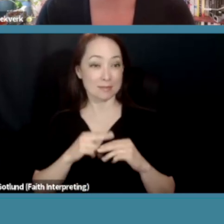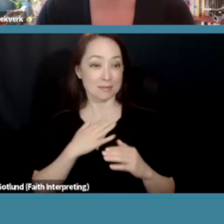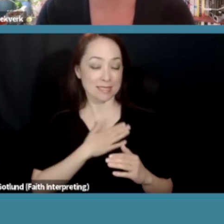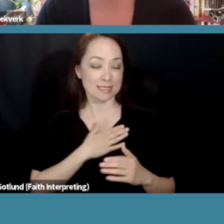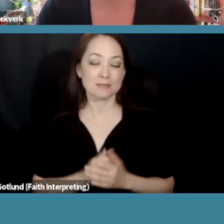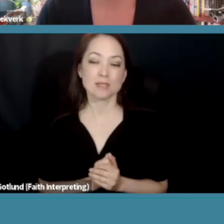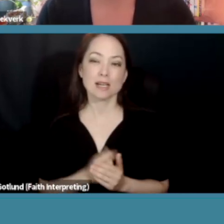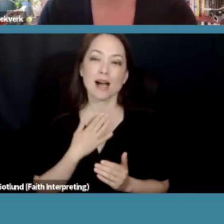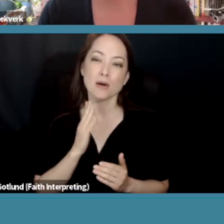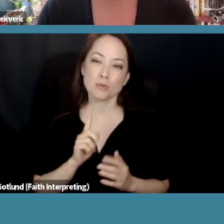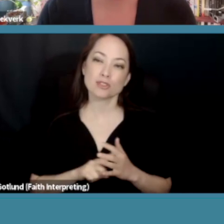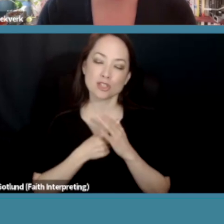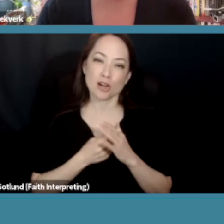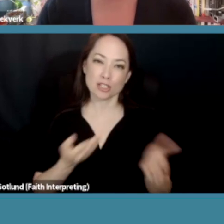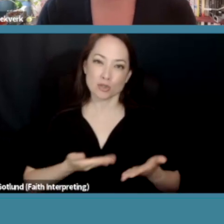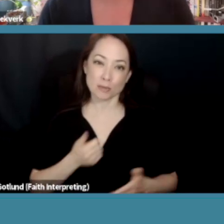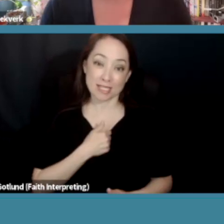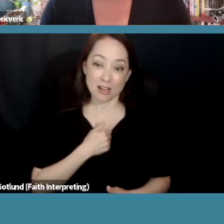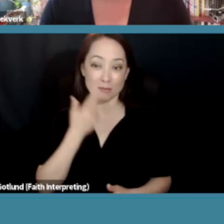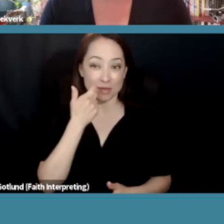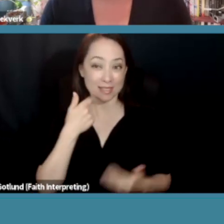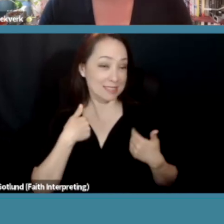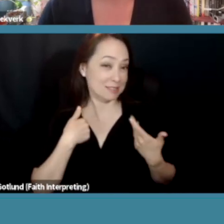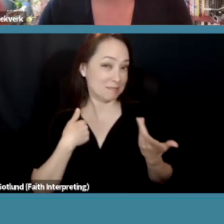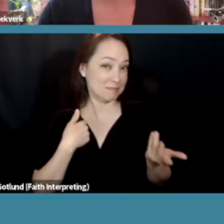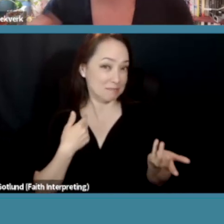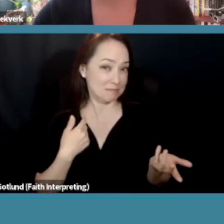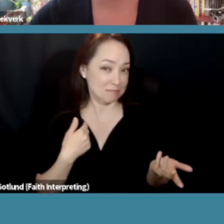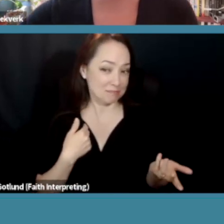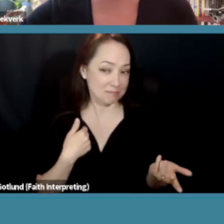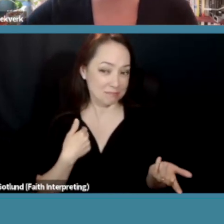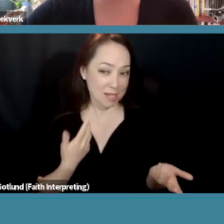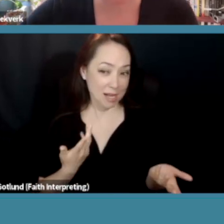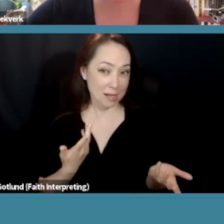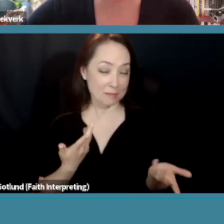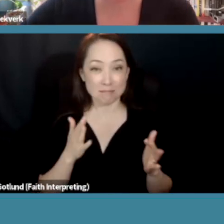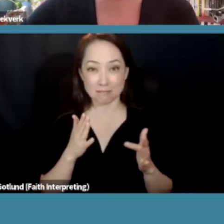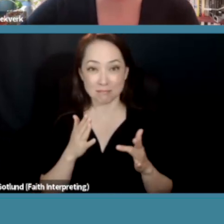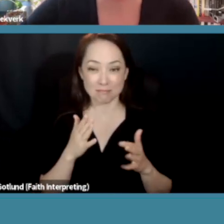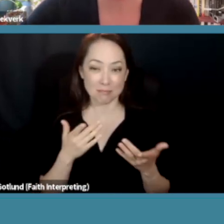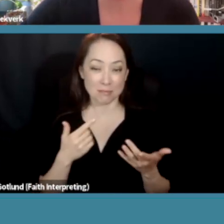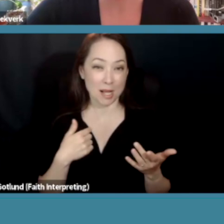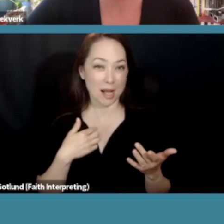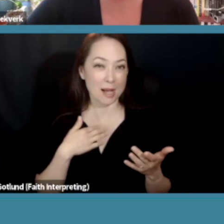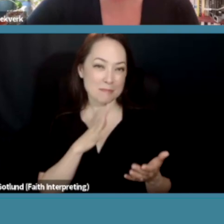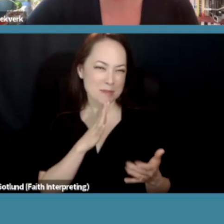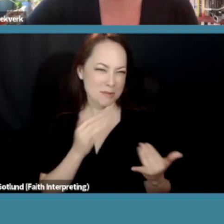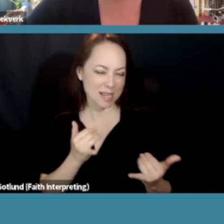I'll start by introducing myself since I'm on mic. I'm Karen Tekverk.